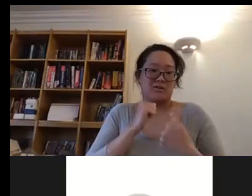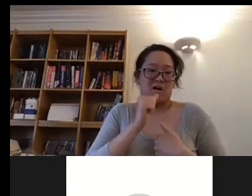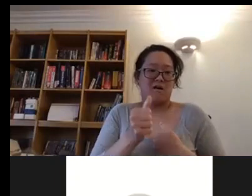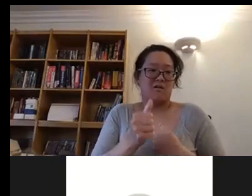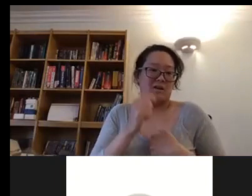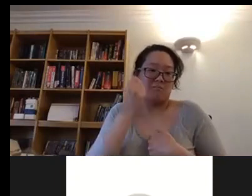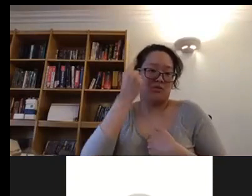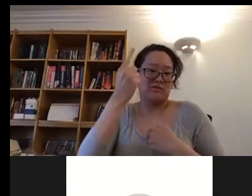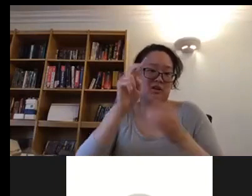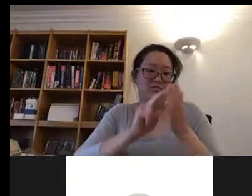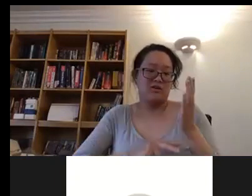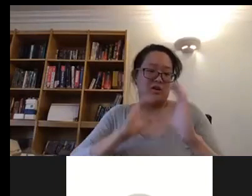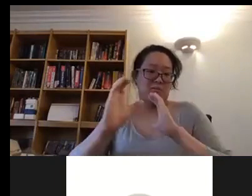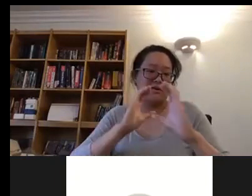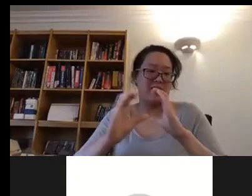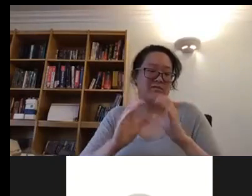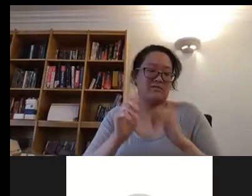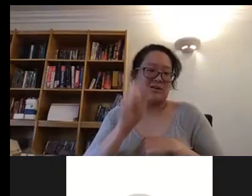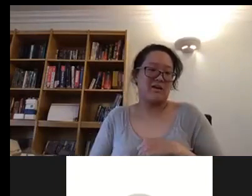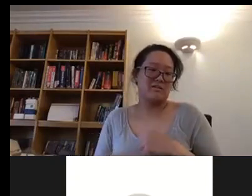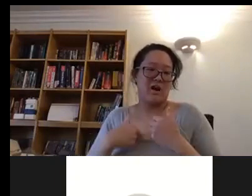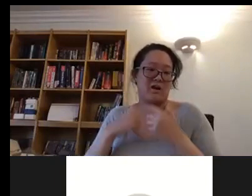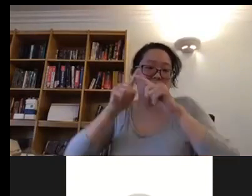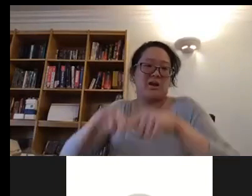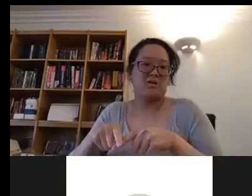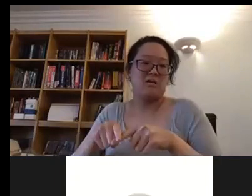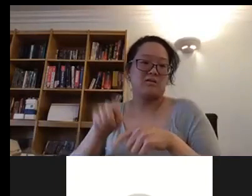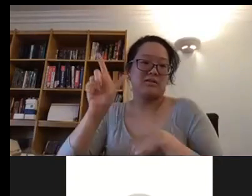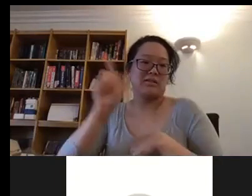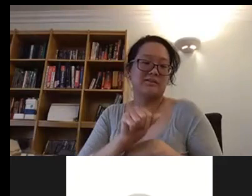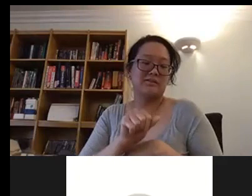and, you know, I'm not able to understand unless it's in sign language.